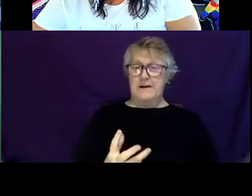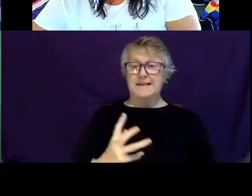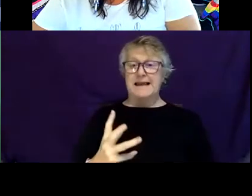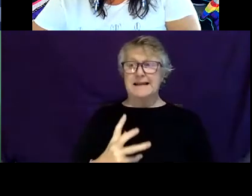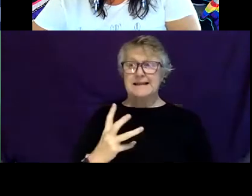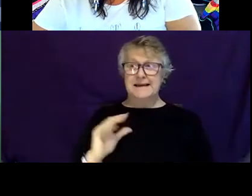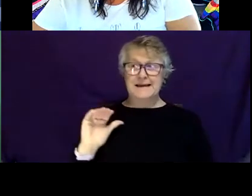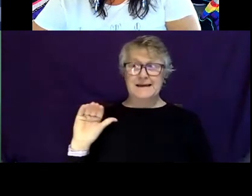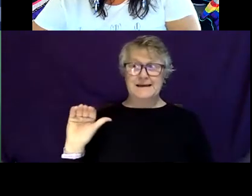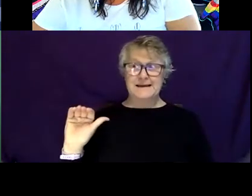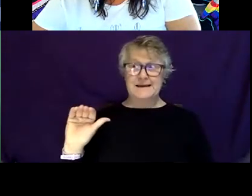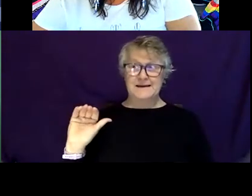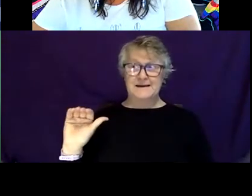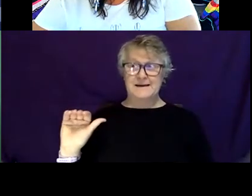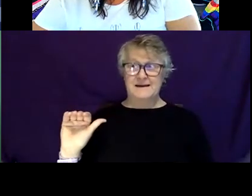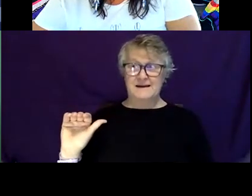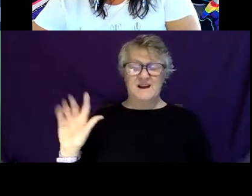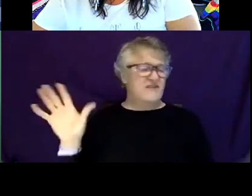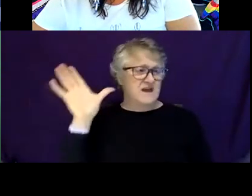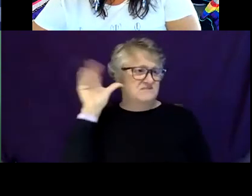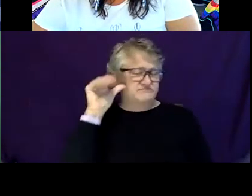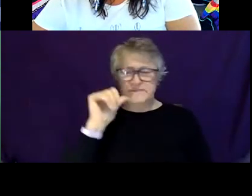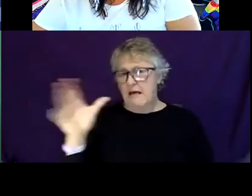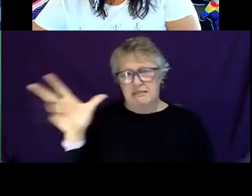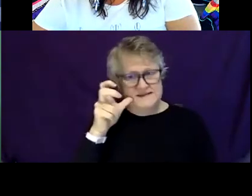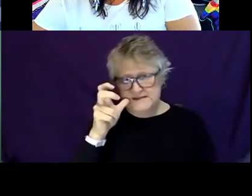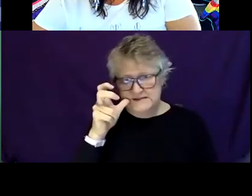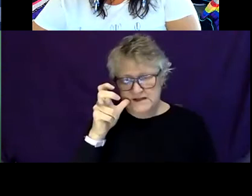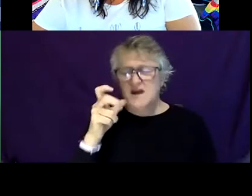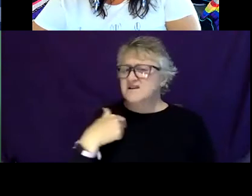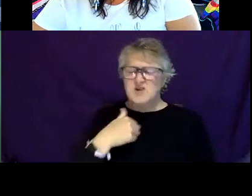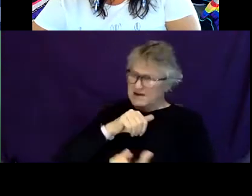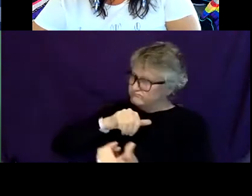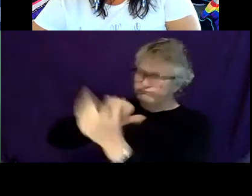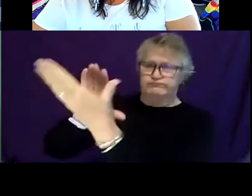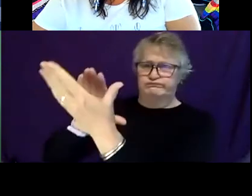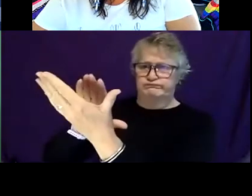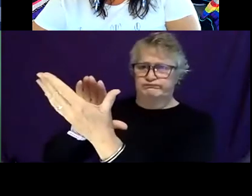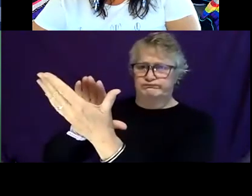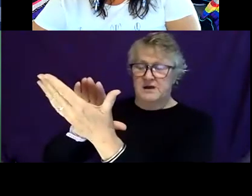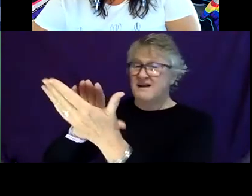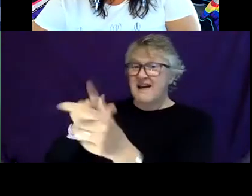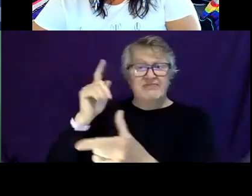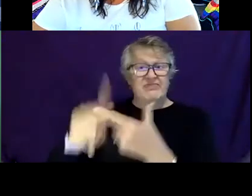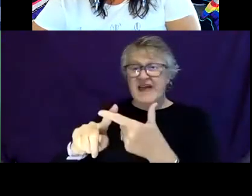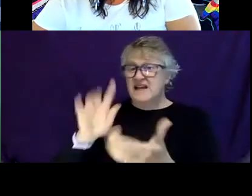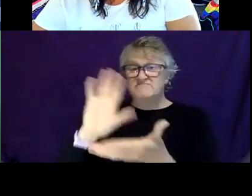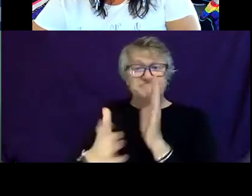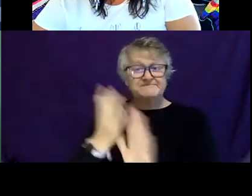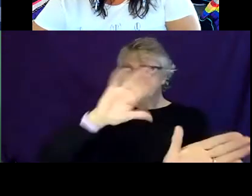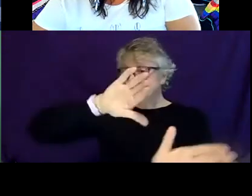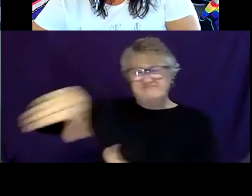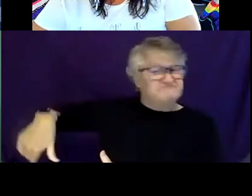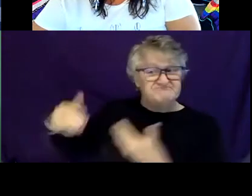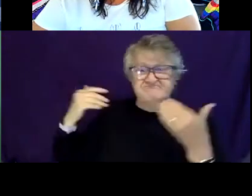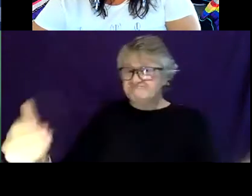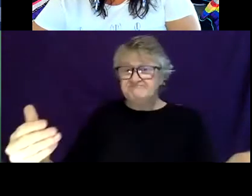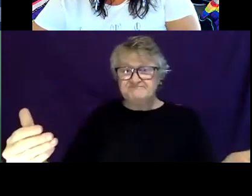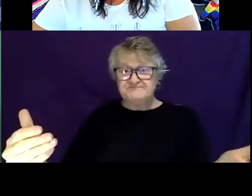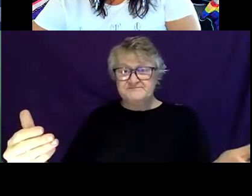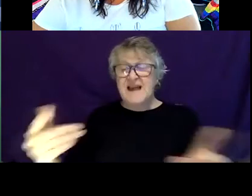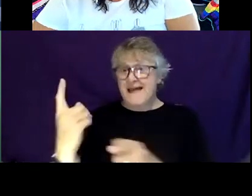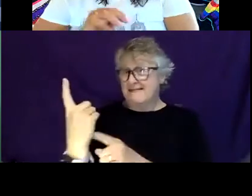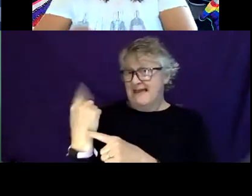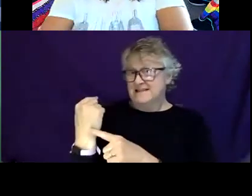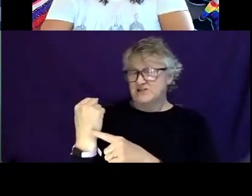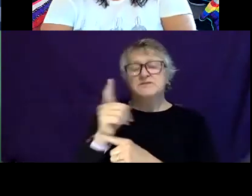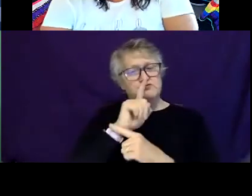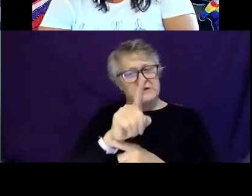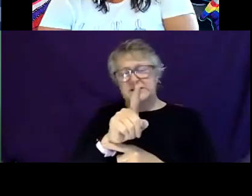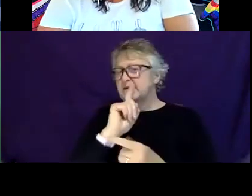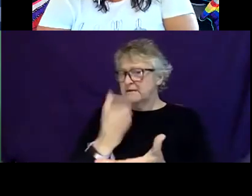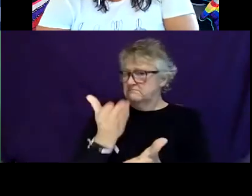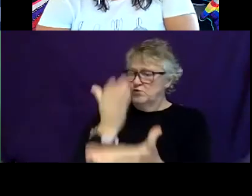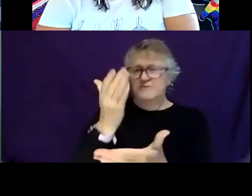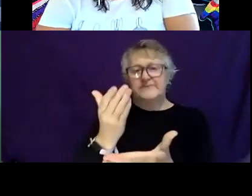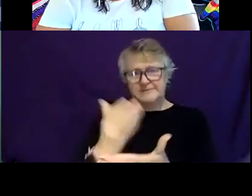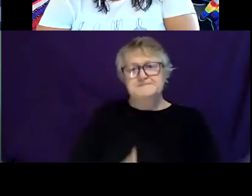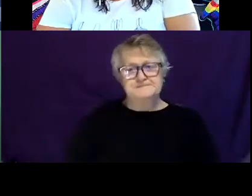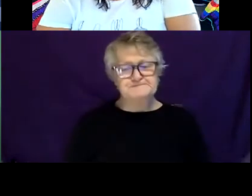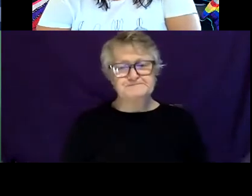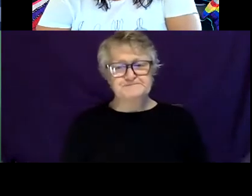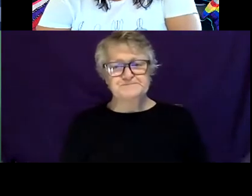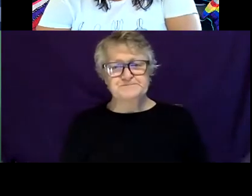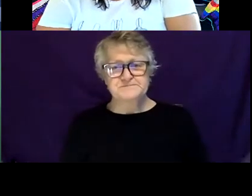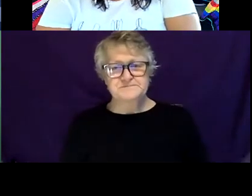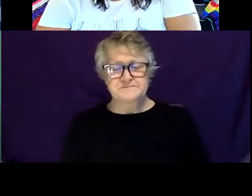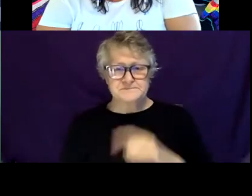They did not listen and so we came at them hard and the rest I think is history. We've we've done some pretty amazing work together over the last year as a result.